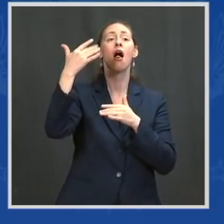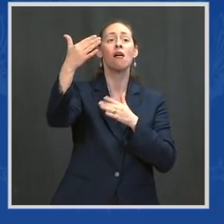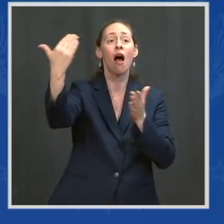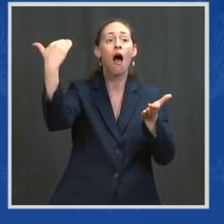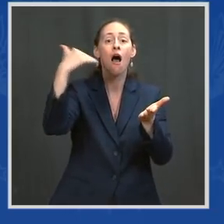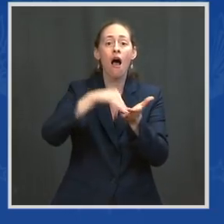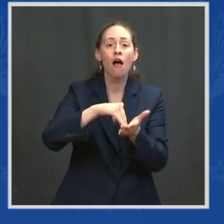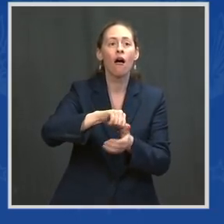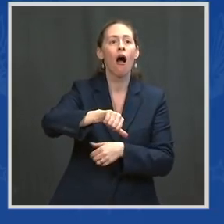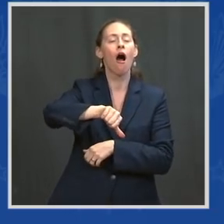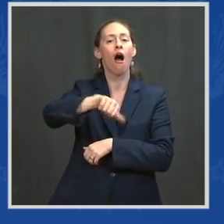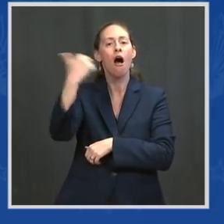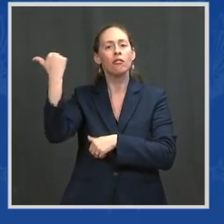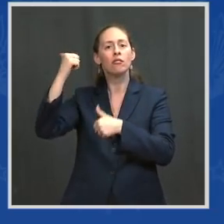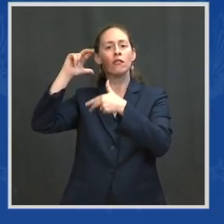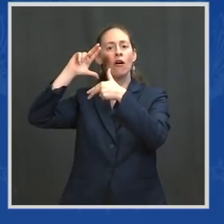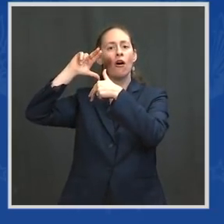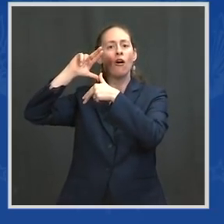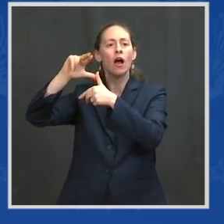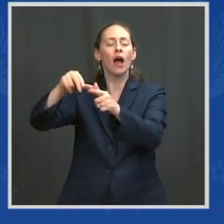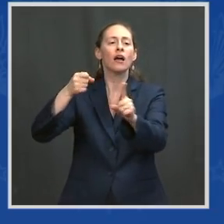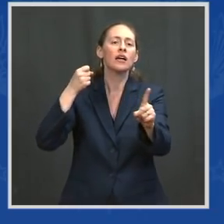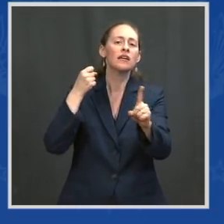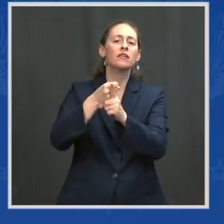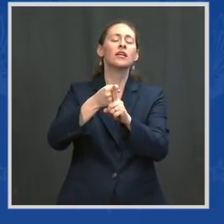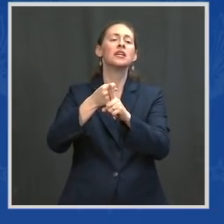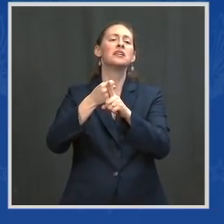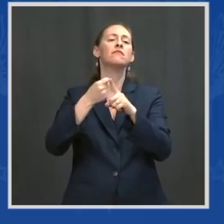following almost the exact same path as Laura.